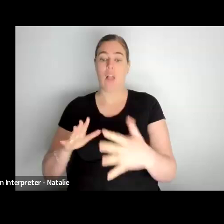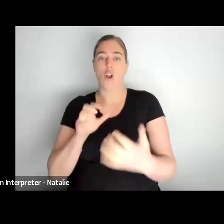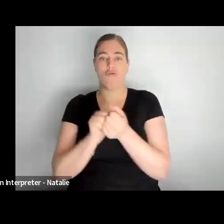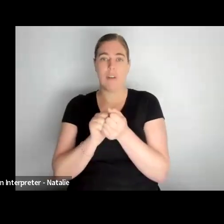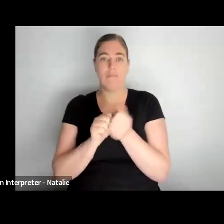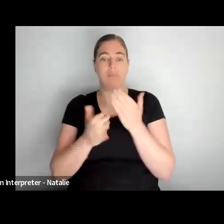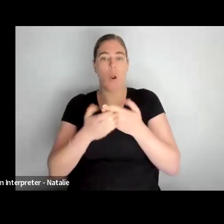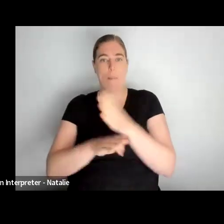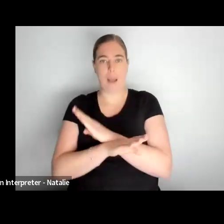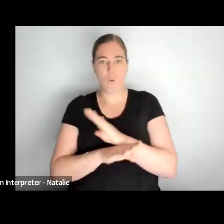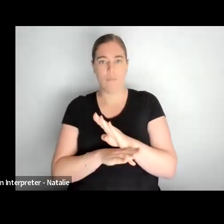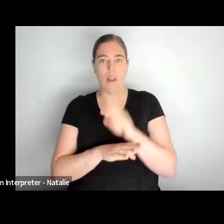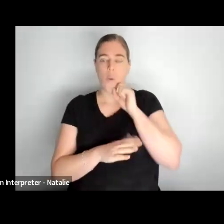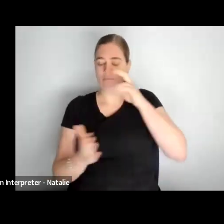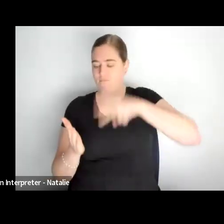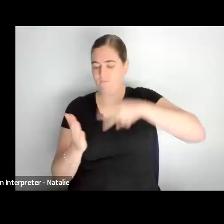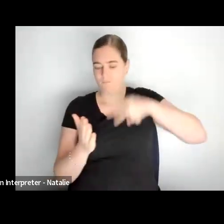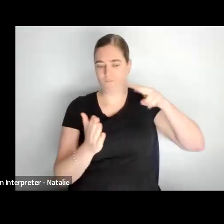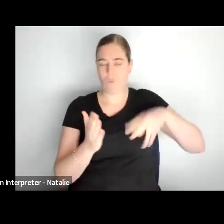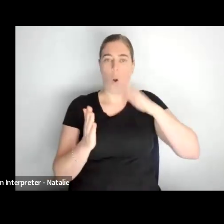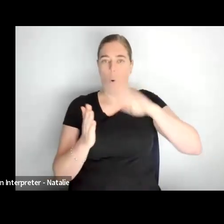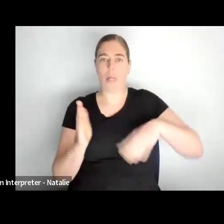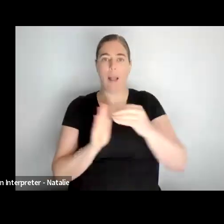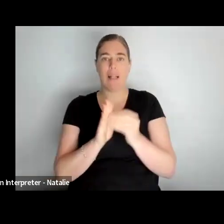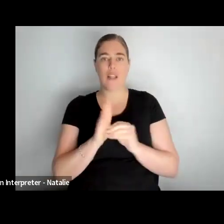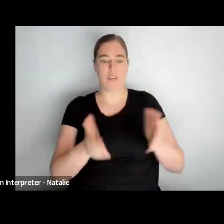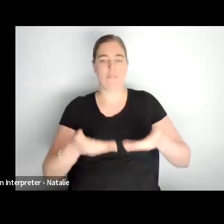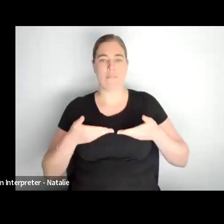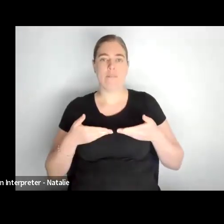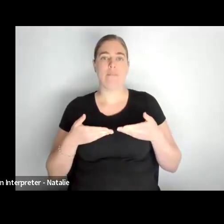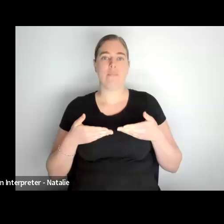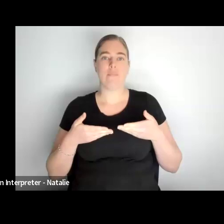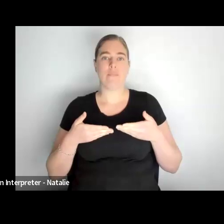you will read through all of the applications assigned to you, and score each of the